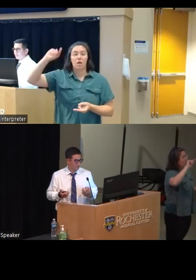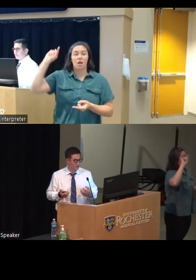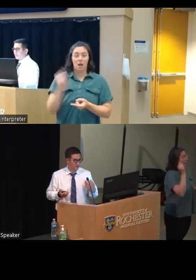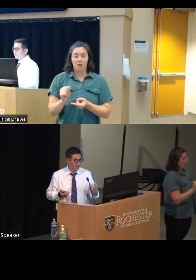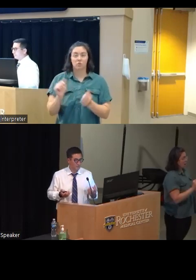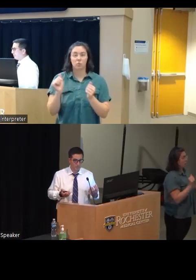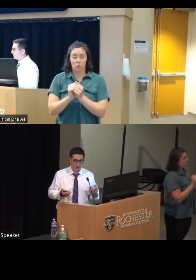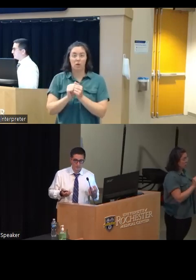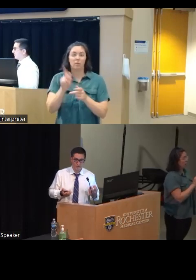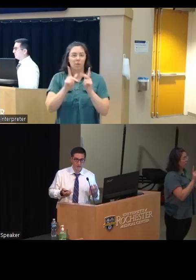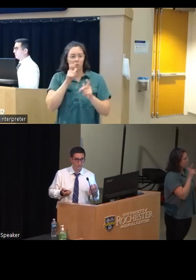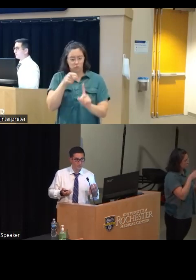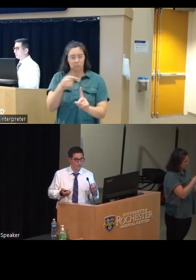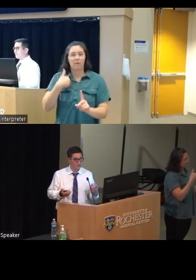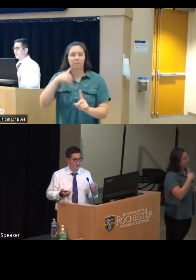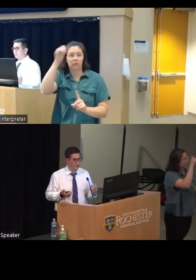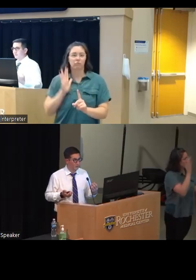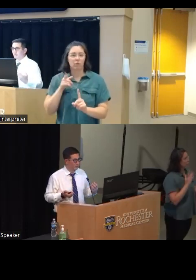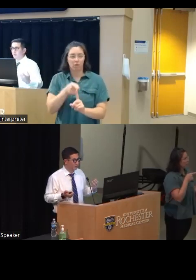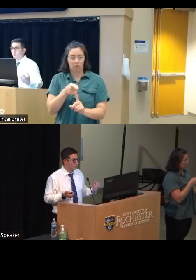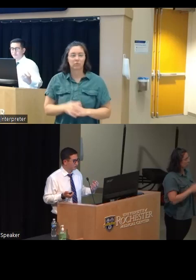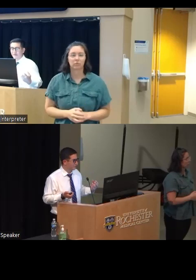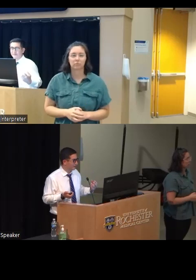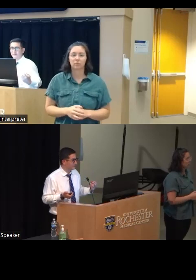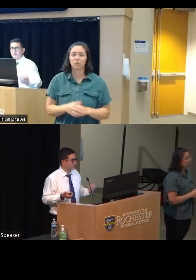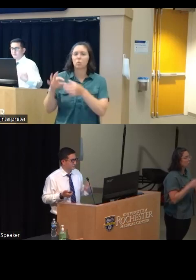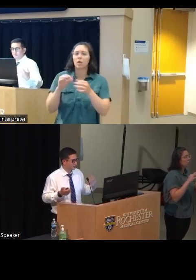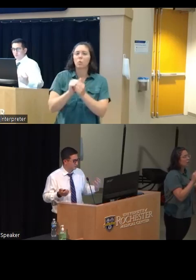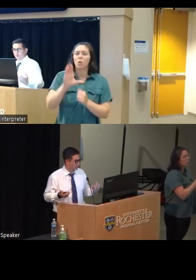with schizophrenia and that part uh what coincided with cone response and so this